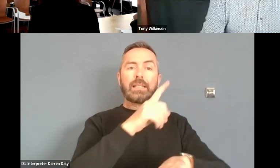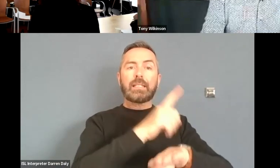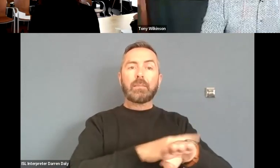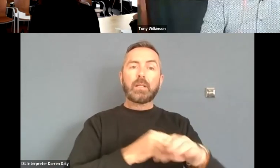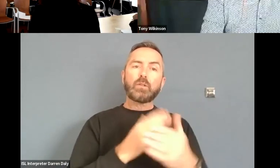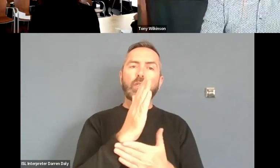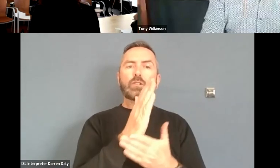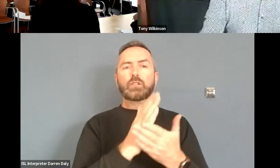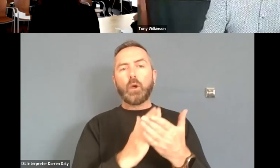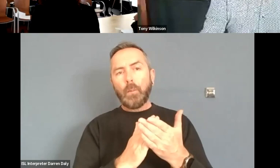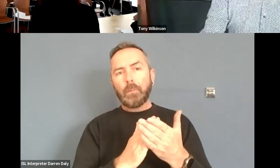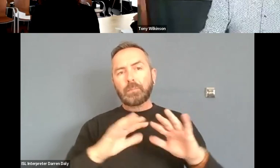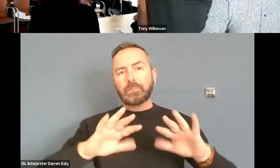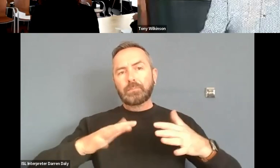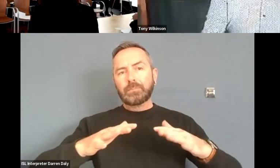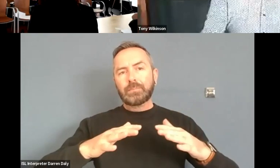to some, but not a great extent.